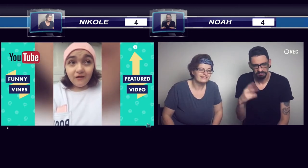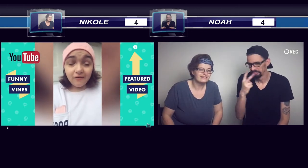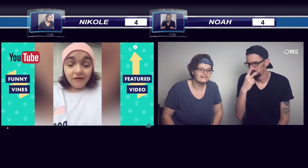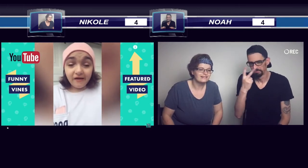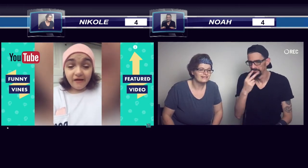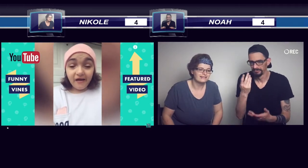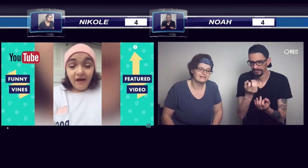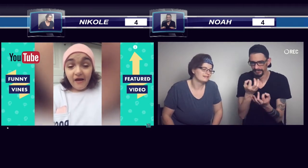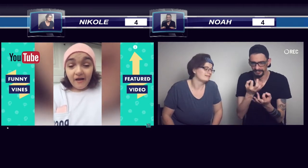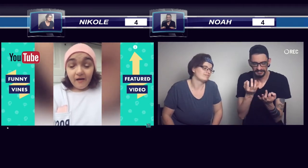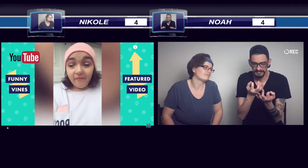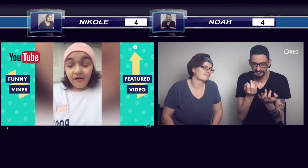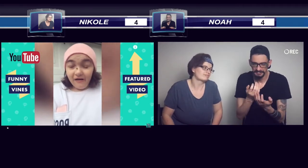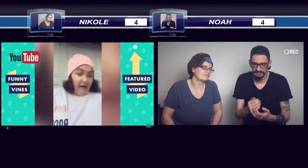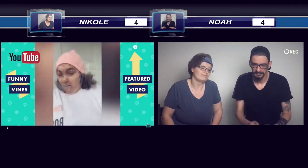I do not understand anything.